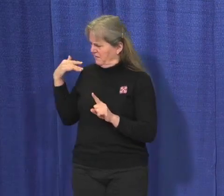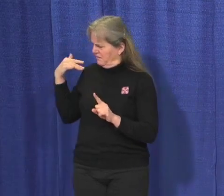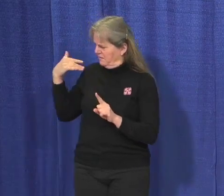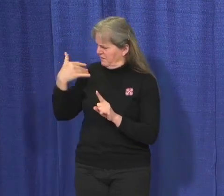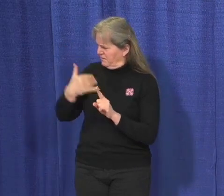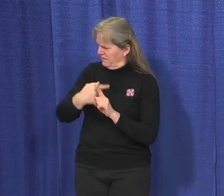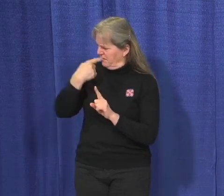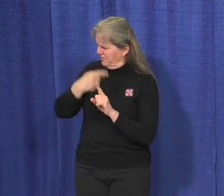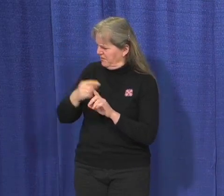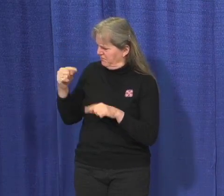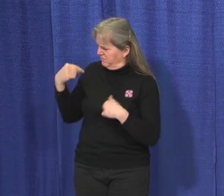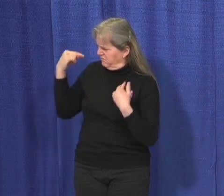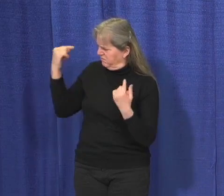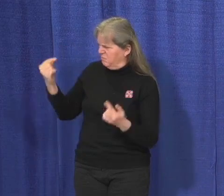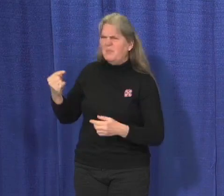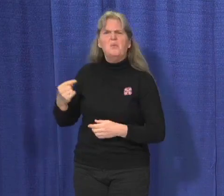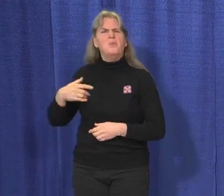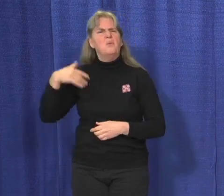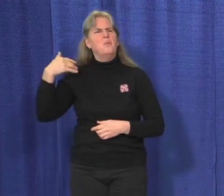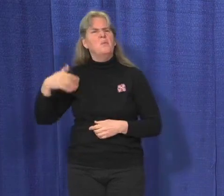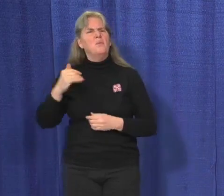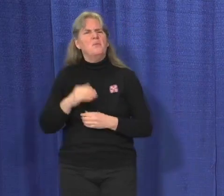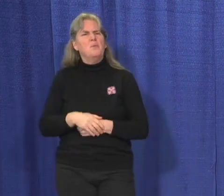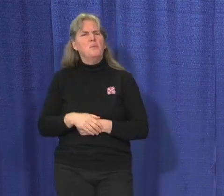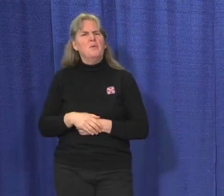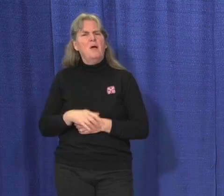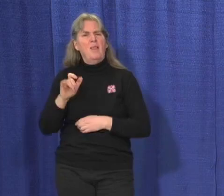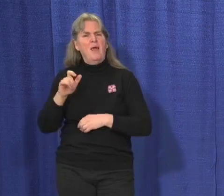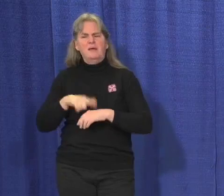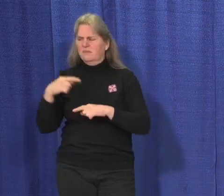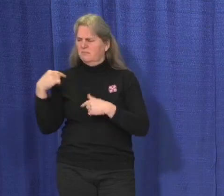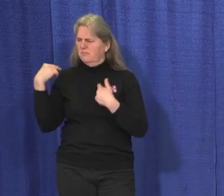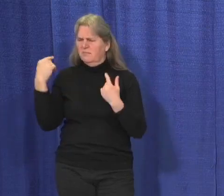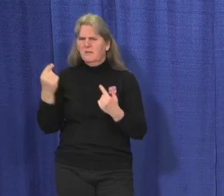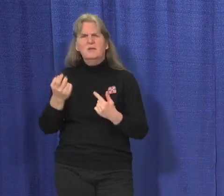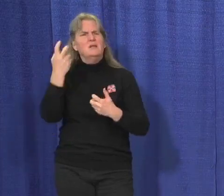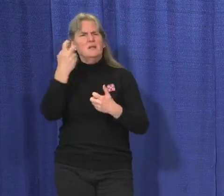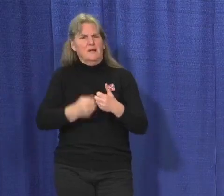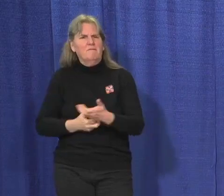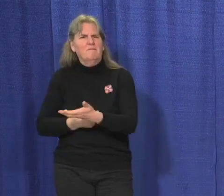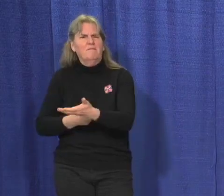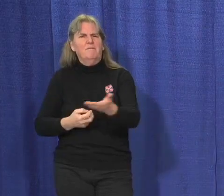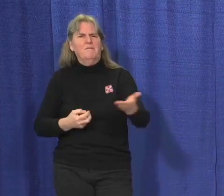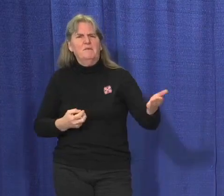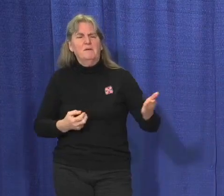long months ago. We have all injured hardship.